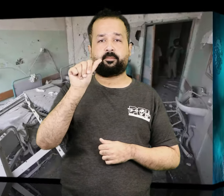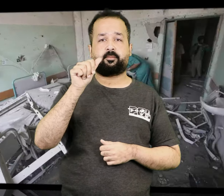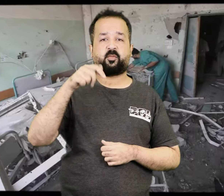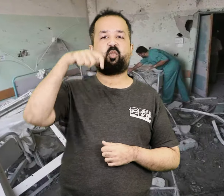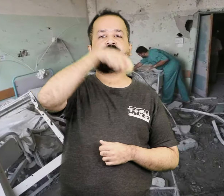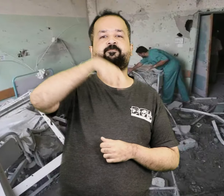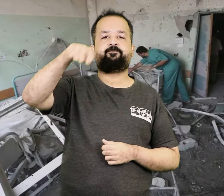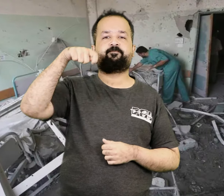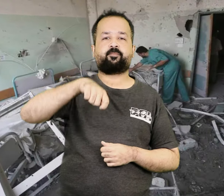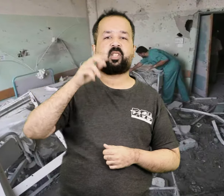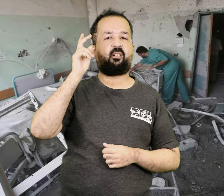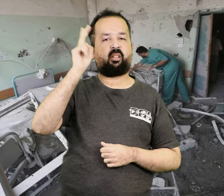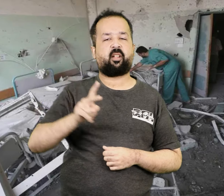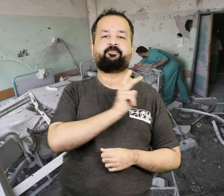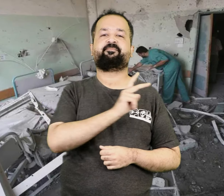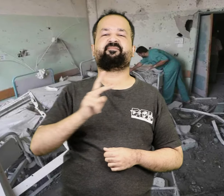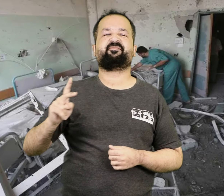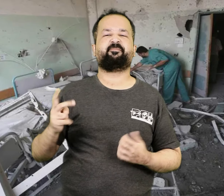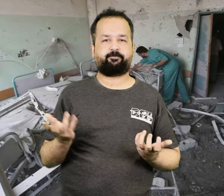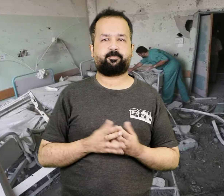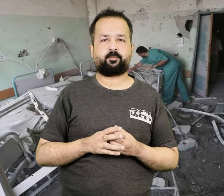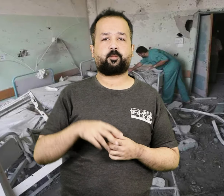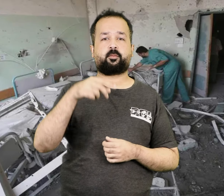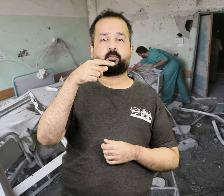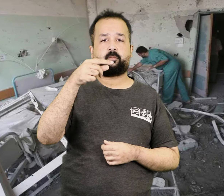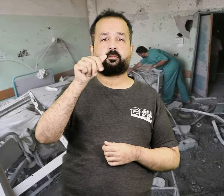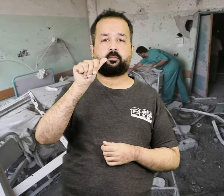The series of Israeli brutalities continues in Gaza due to the drone attack on Al-Aqsa Martyrs Hospital.